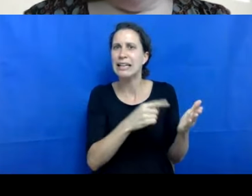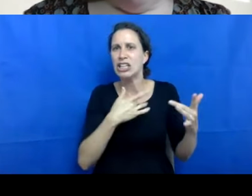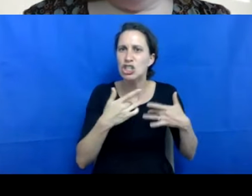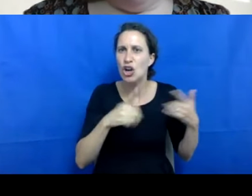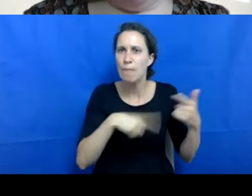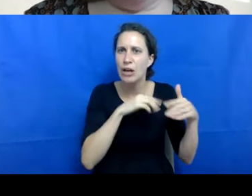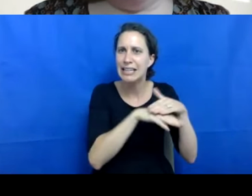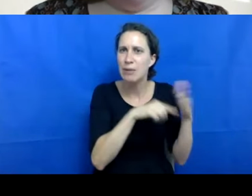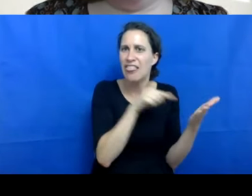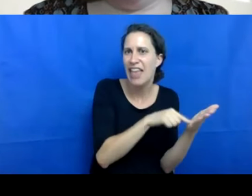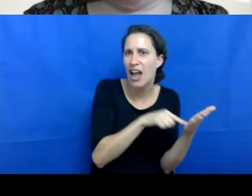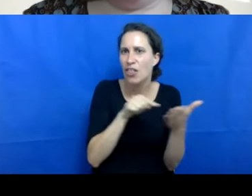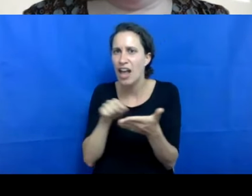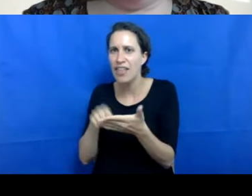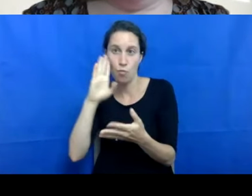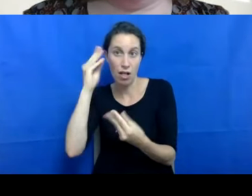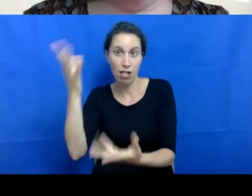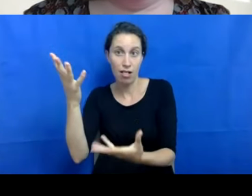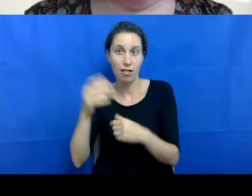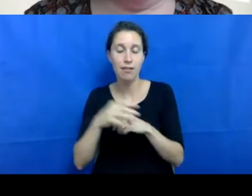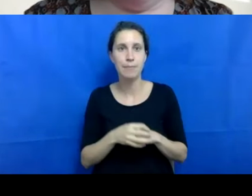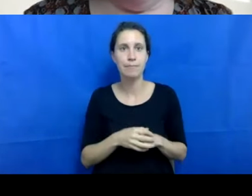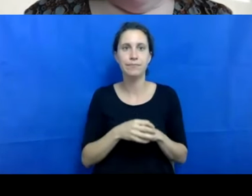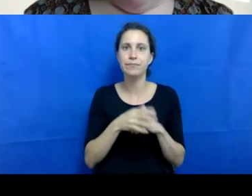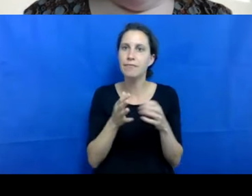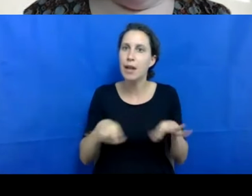It's always important to use accessible fonts.